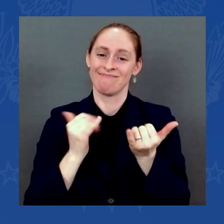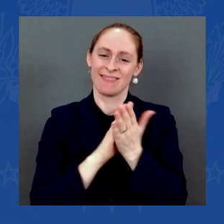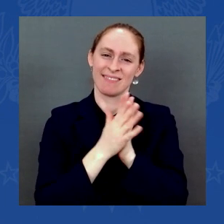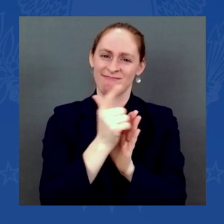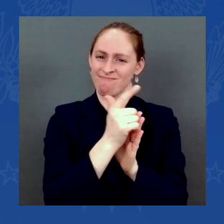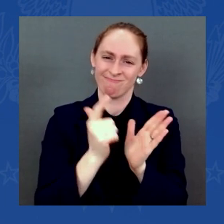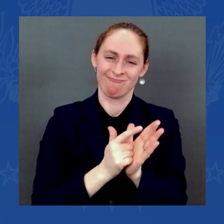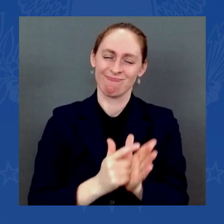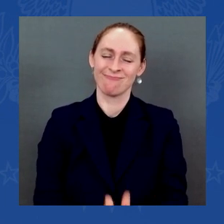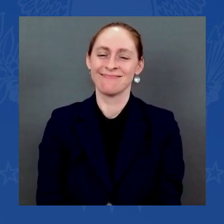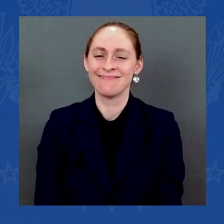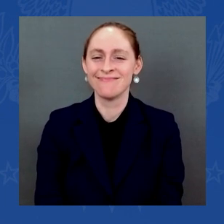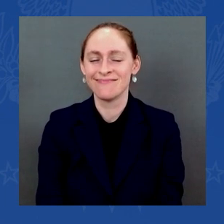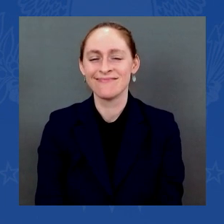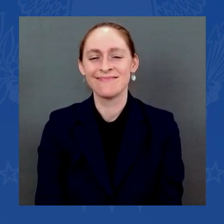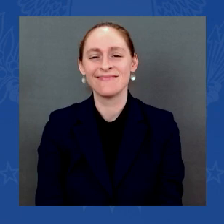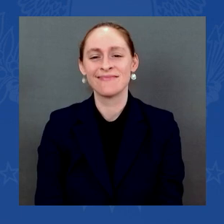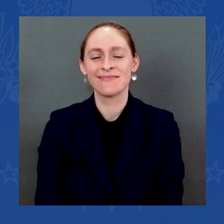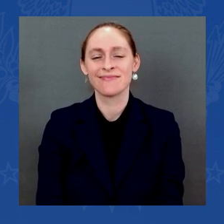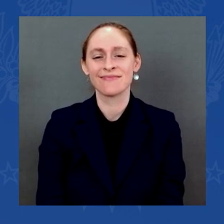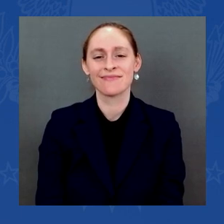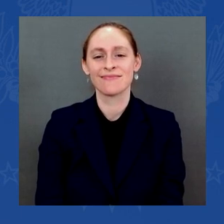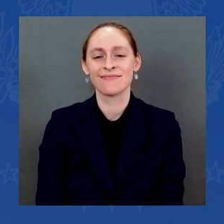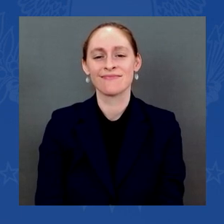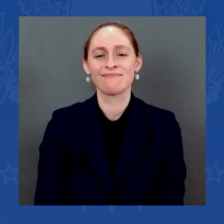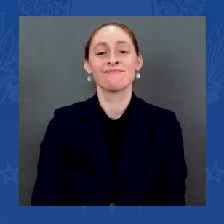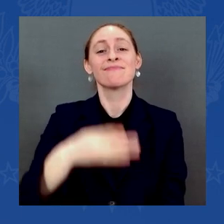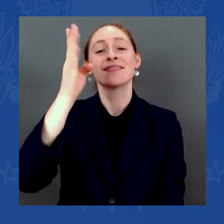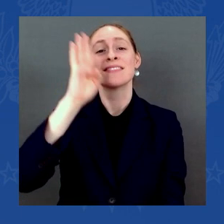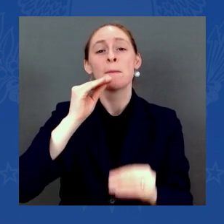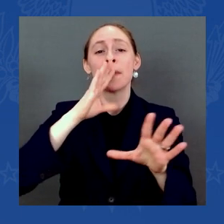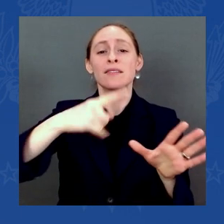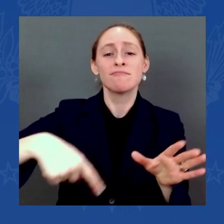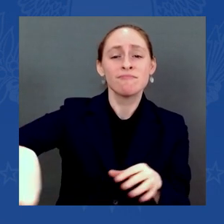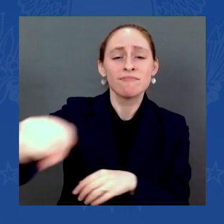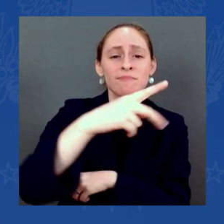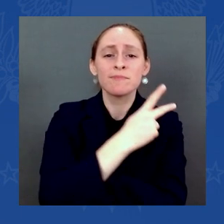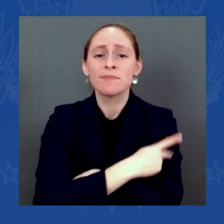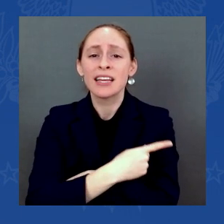May God bless the patients and their families and caregivers and all of you on the screen